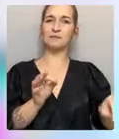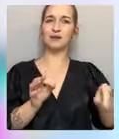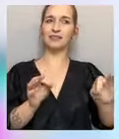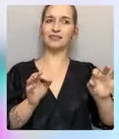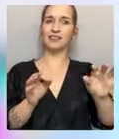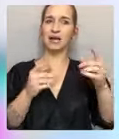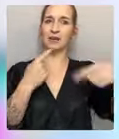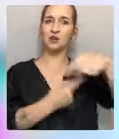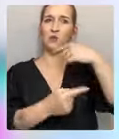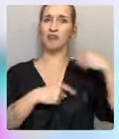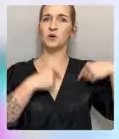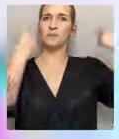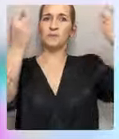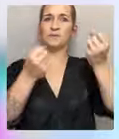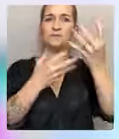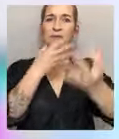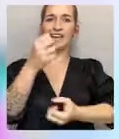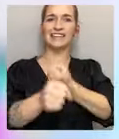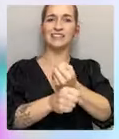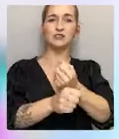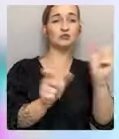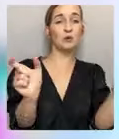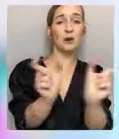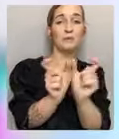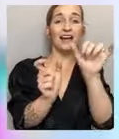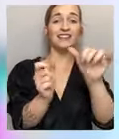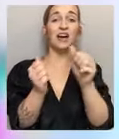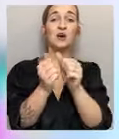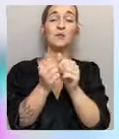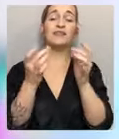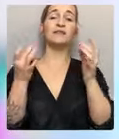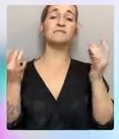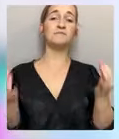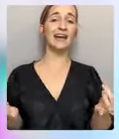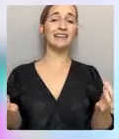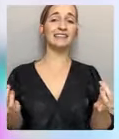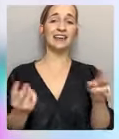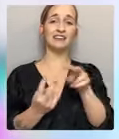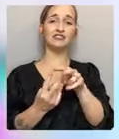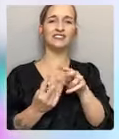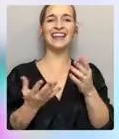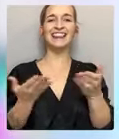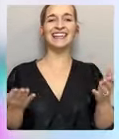you know, had been around for many, many years. And that combining that with meditation,